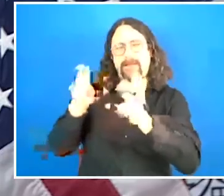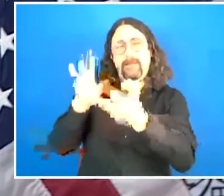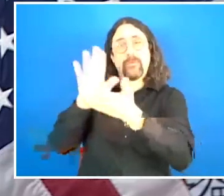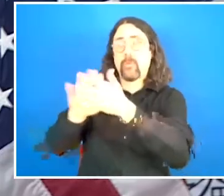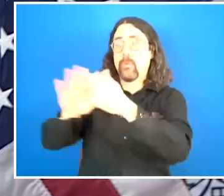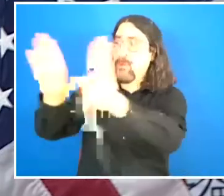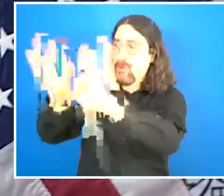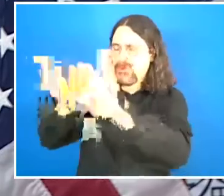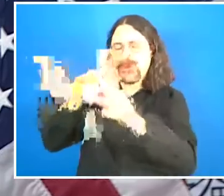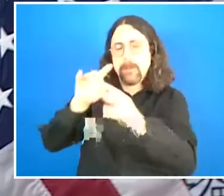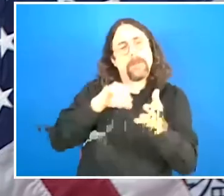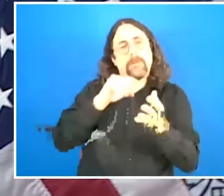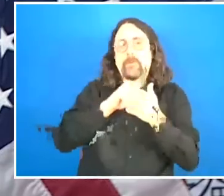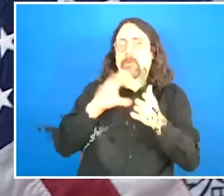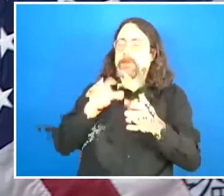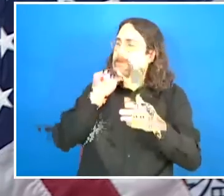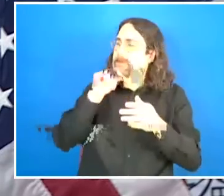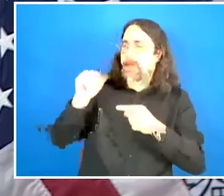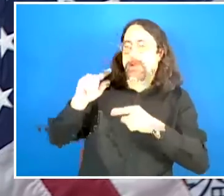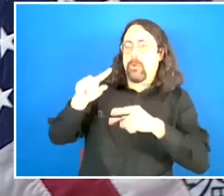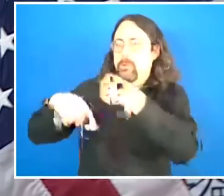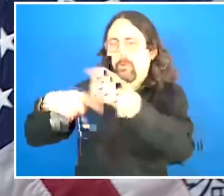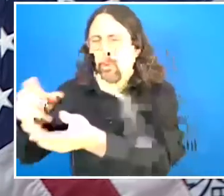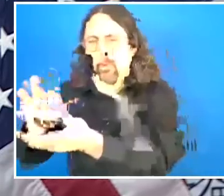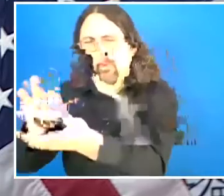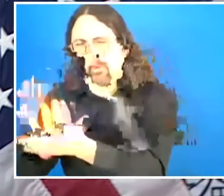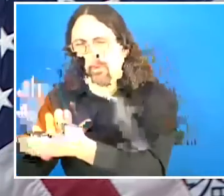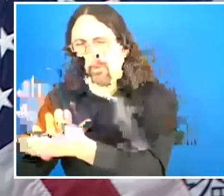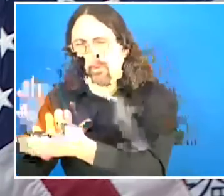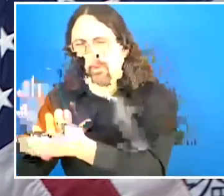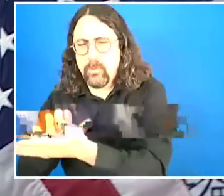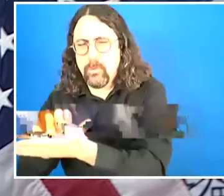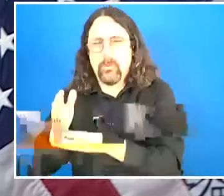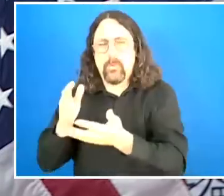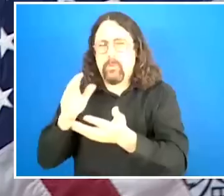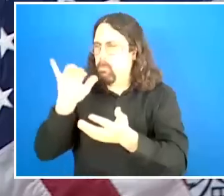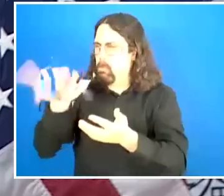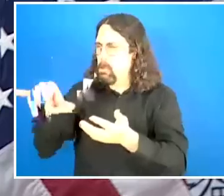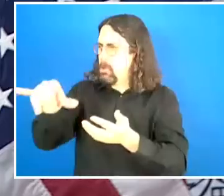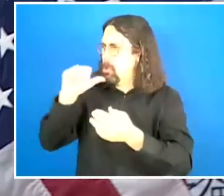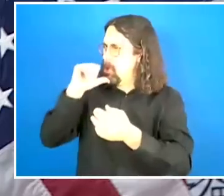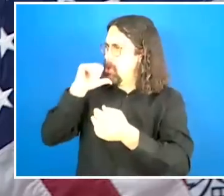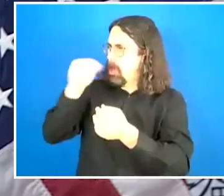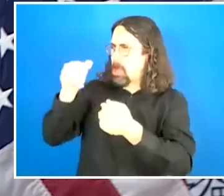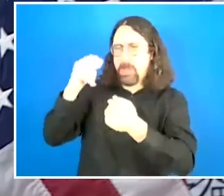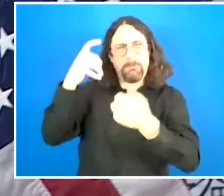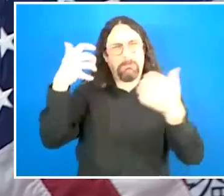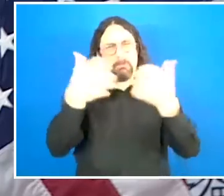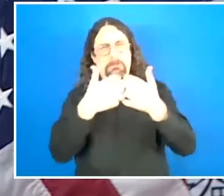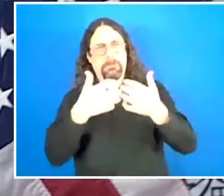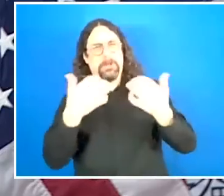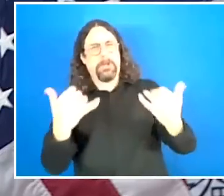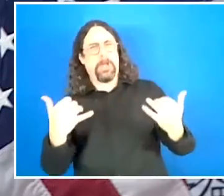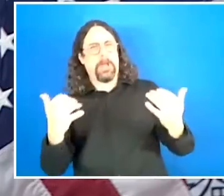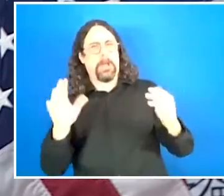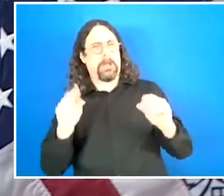BE AN SSIUEBU T EVERYTHING LIKE THAT IS NOW BEEN SUBSUMED BY DISTANCE LEARNING. WHEN WE COME BACK IN THE FUTURE